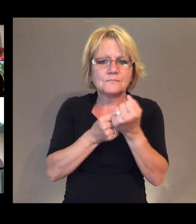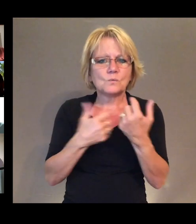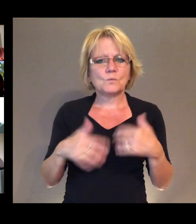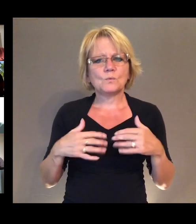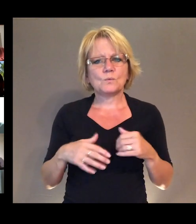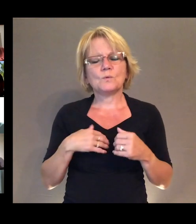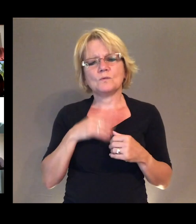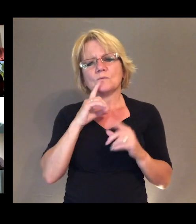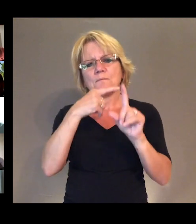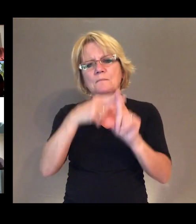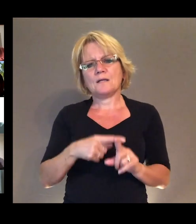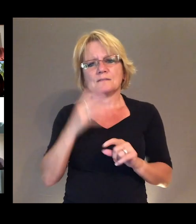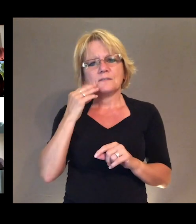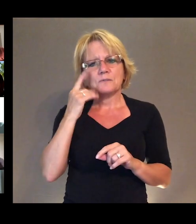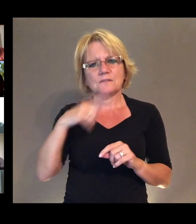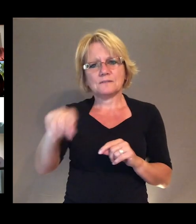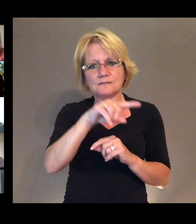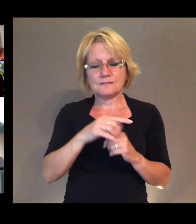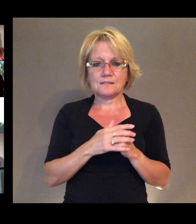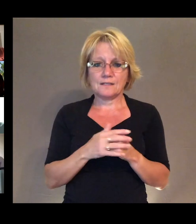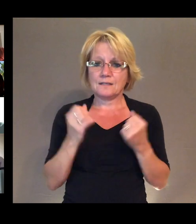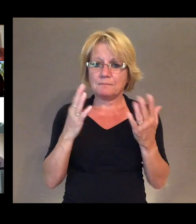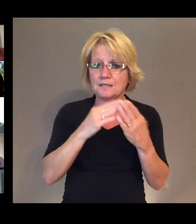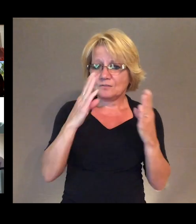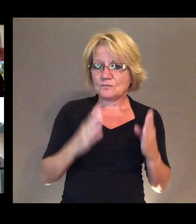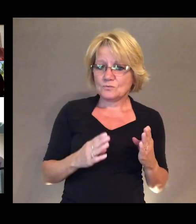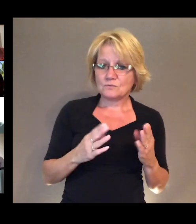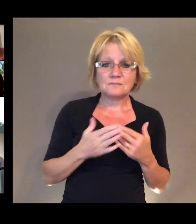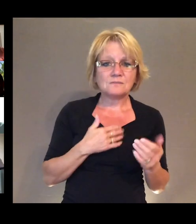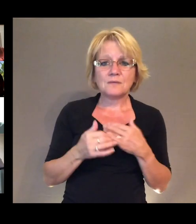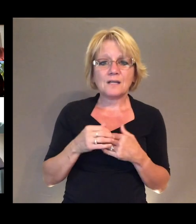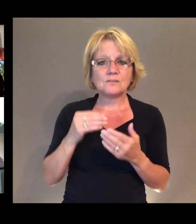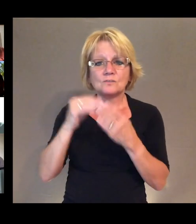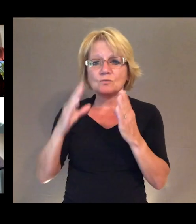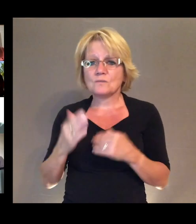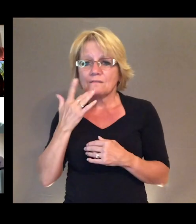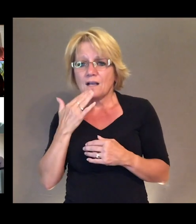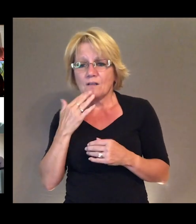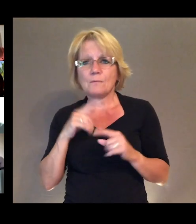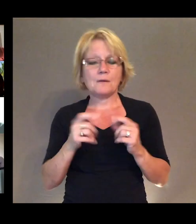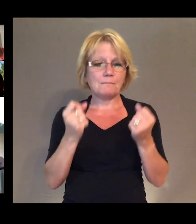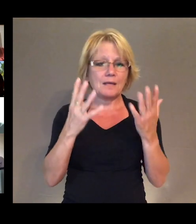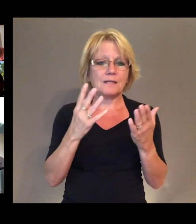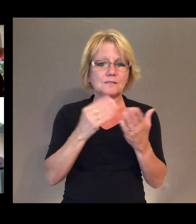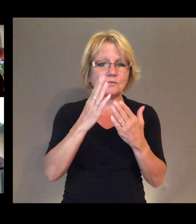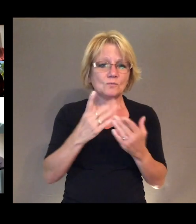because a lot of students, you know, it doesn't necessarily have to be a student of color, but a lot of students lack confidence when they're going to school.